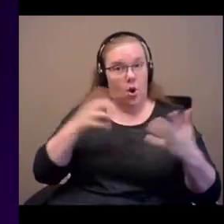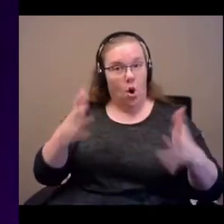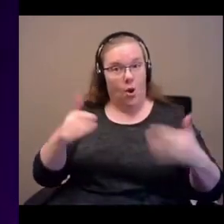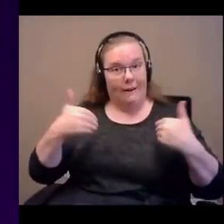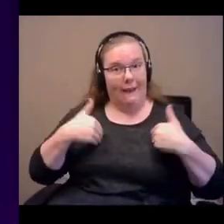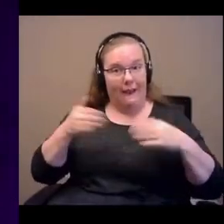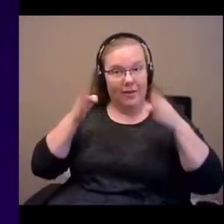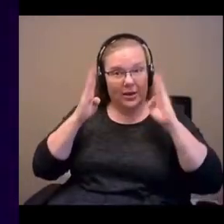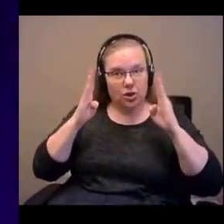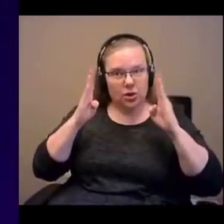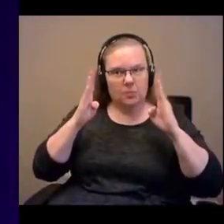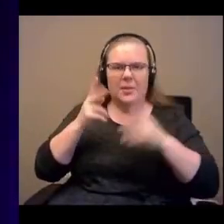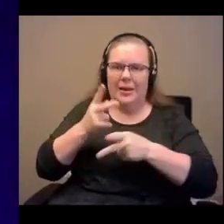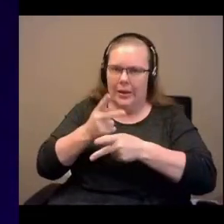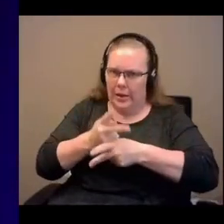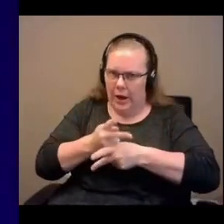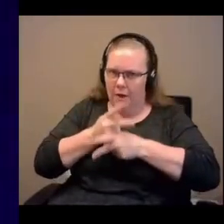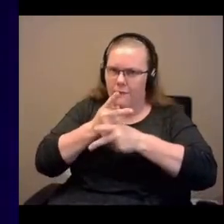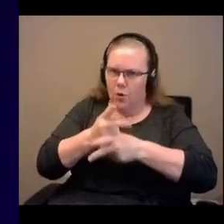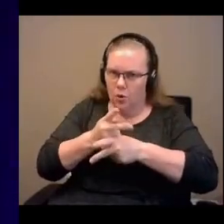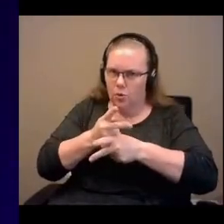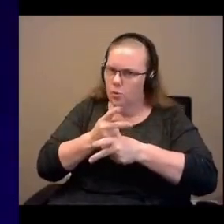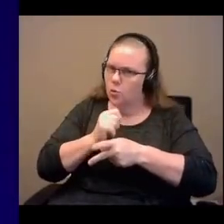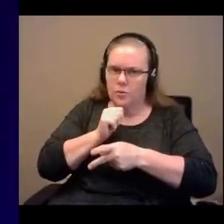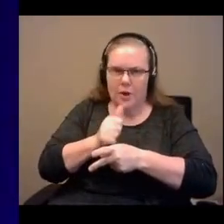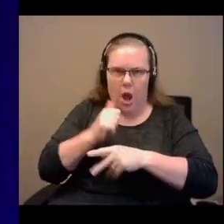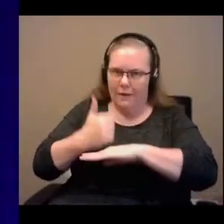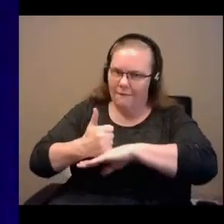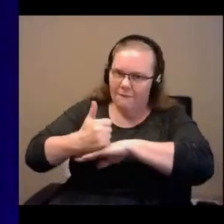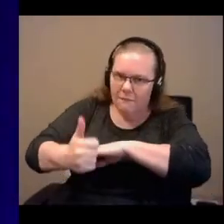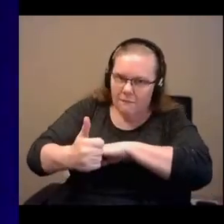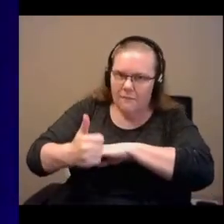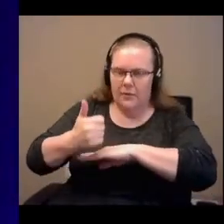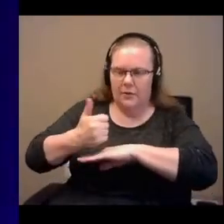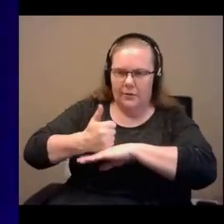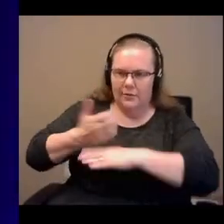using it in ways that suggest fault or blame. And I give you one more example here, in this sort